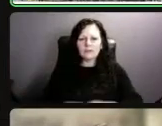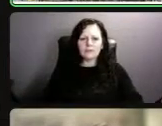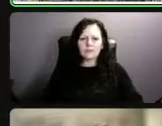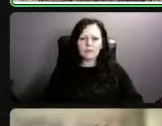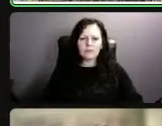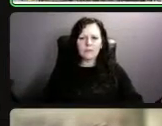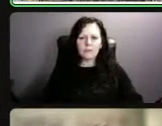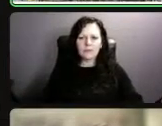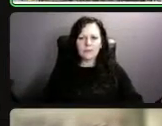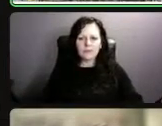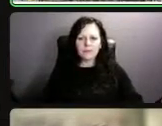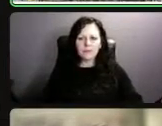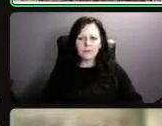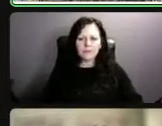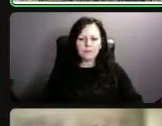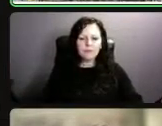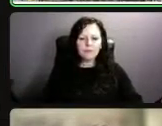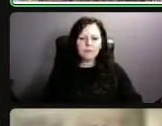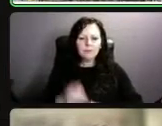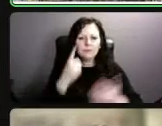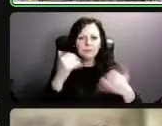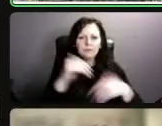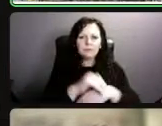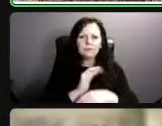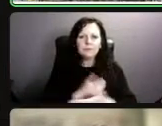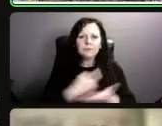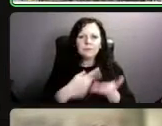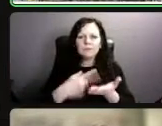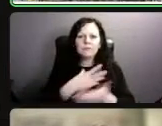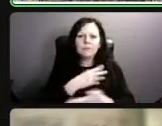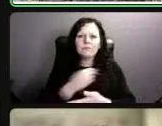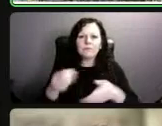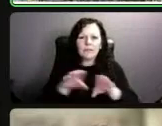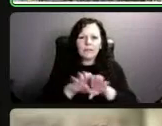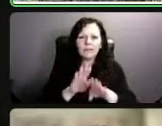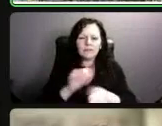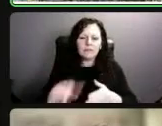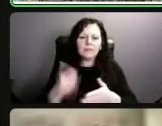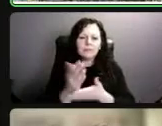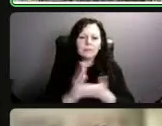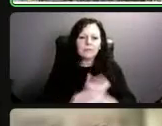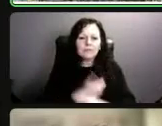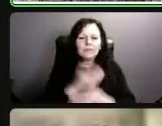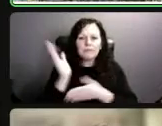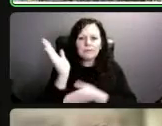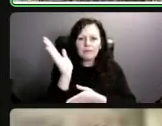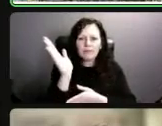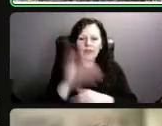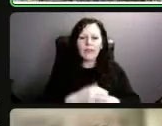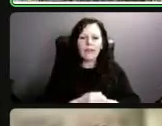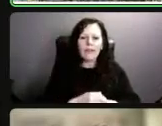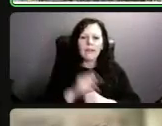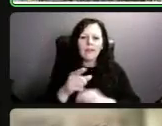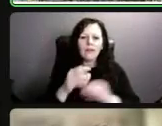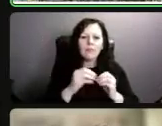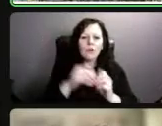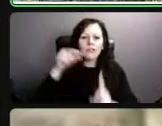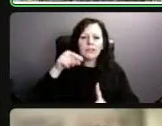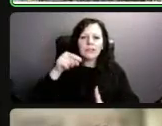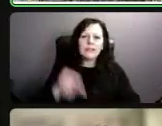PERCENT LESS CAPACITY OR